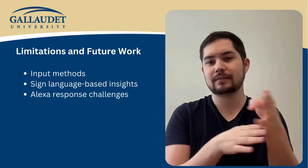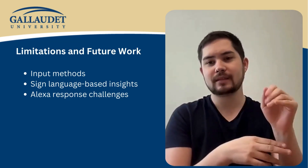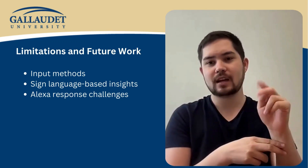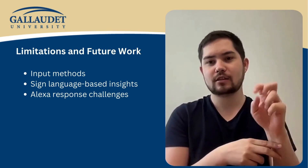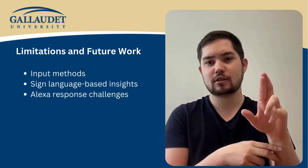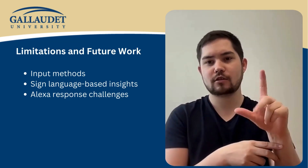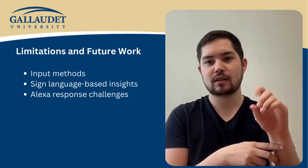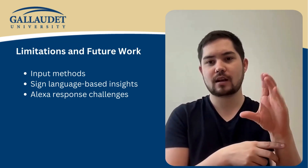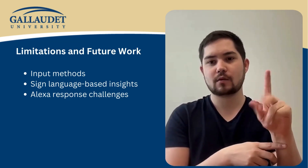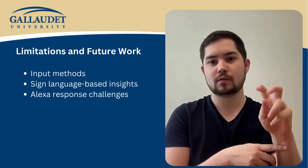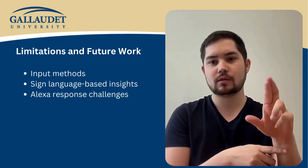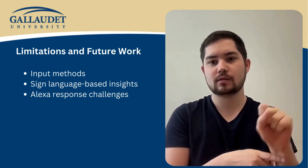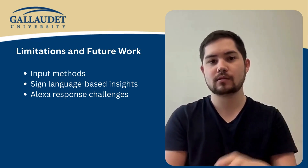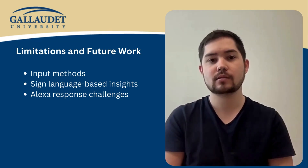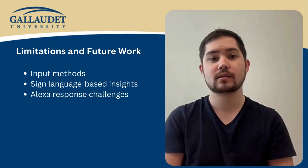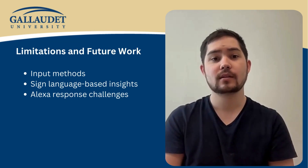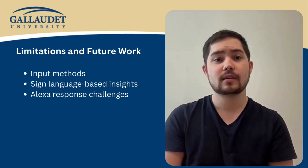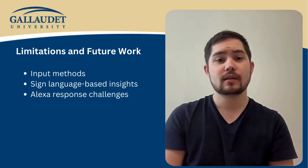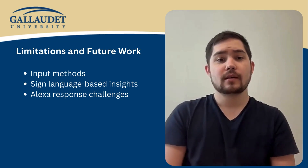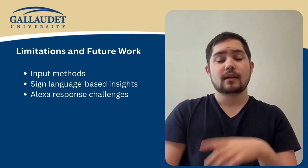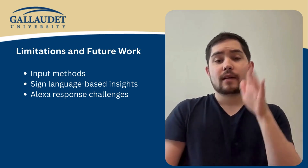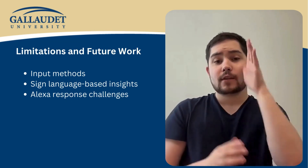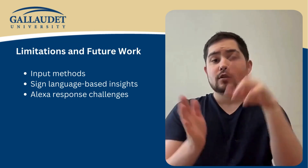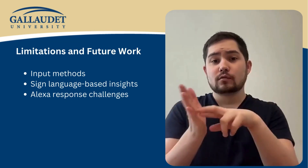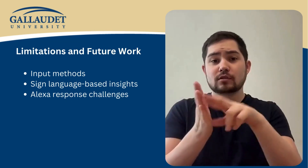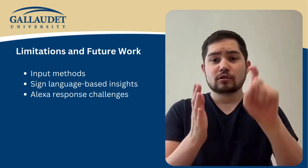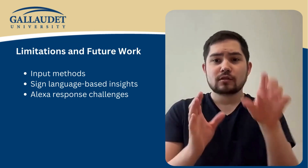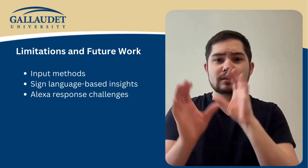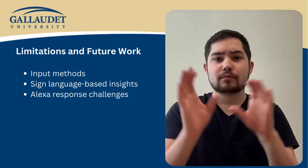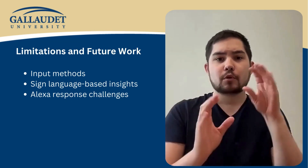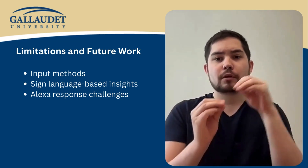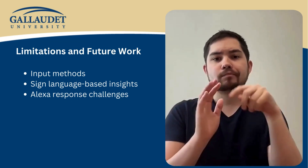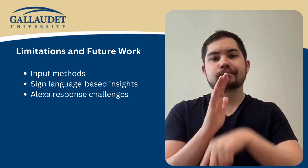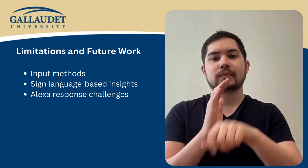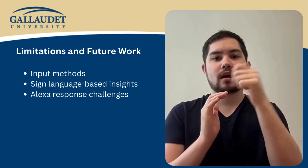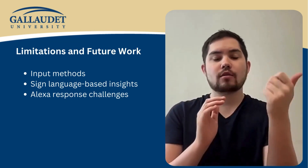between the two main interlocutors. Future research should explore other